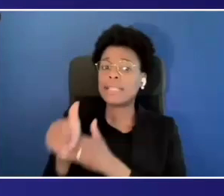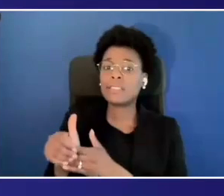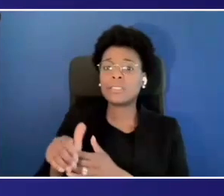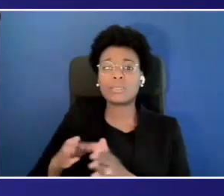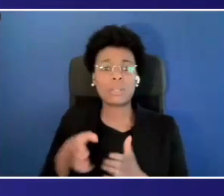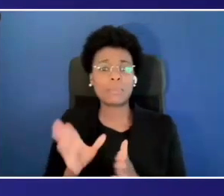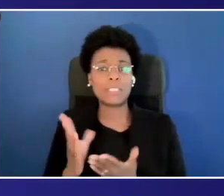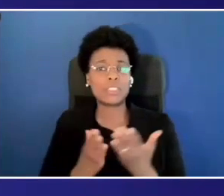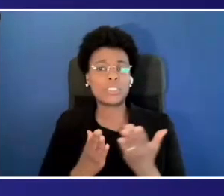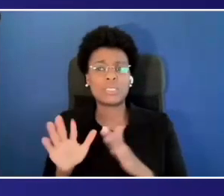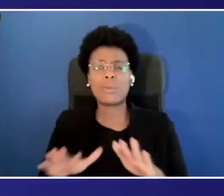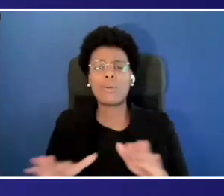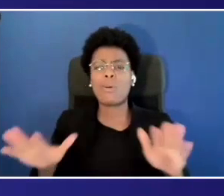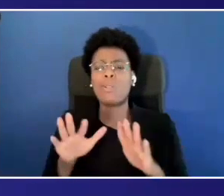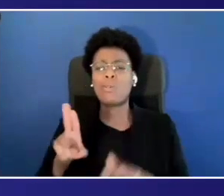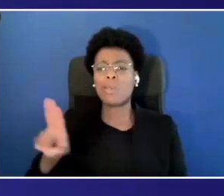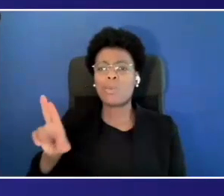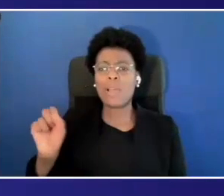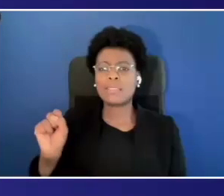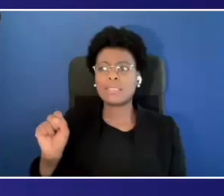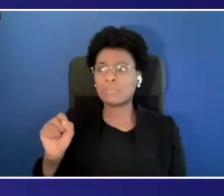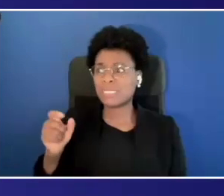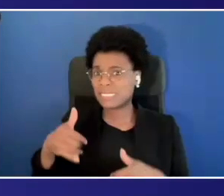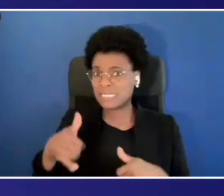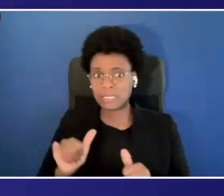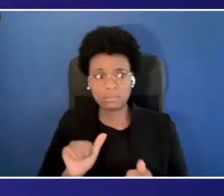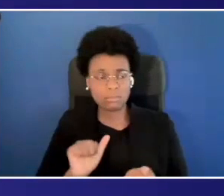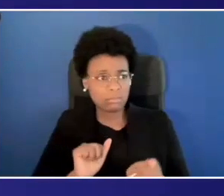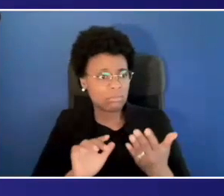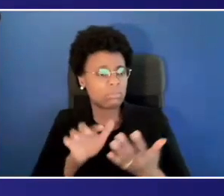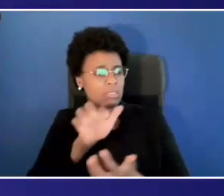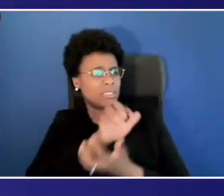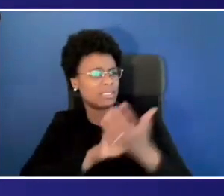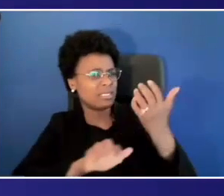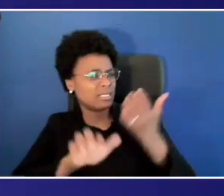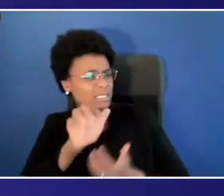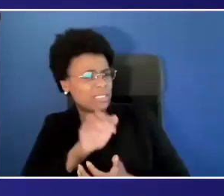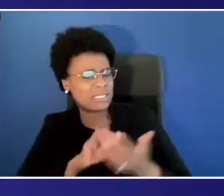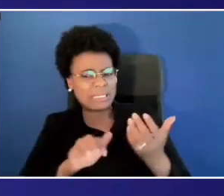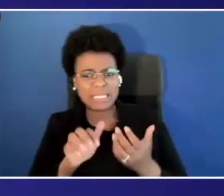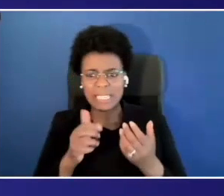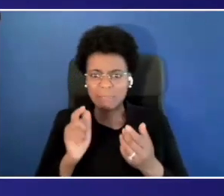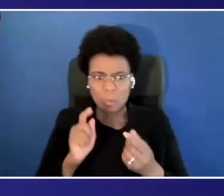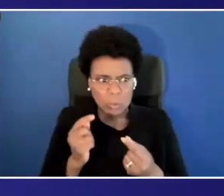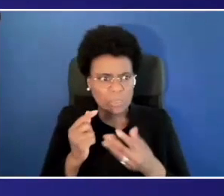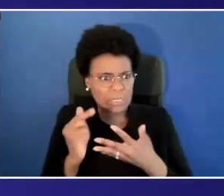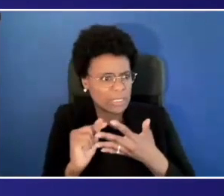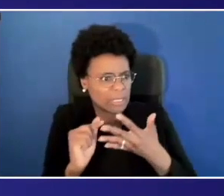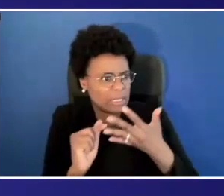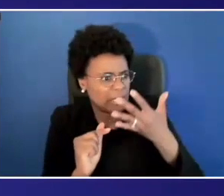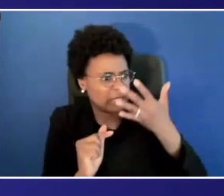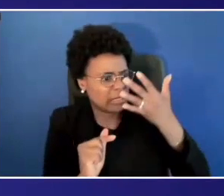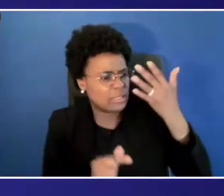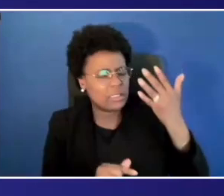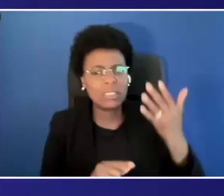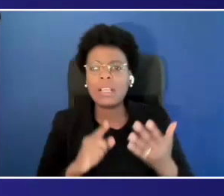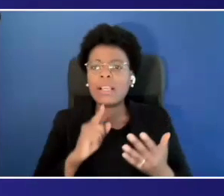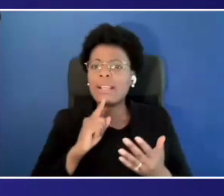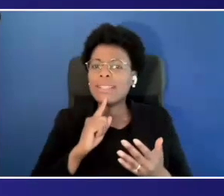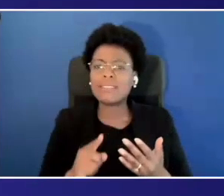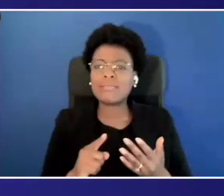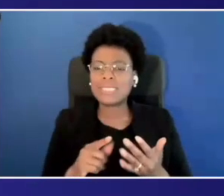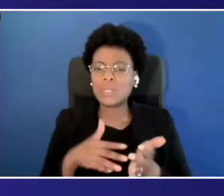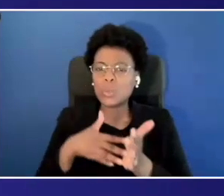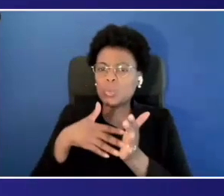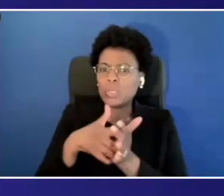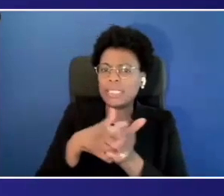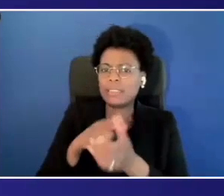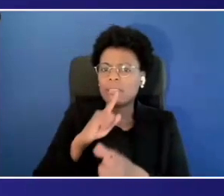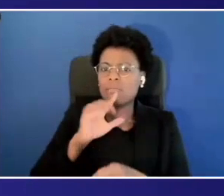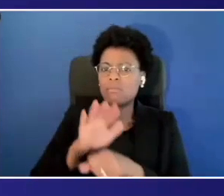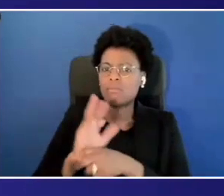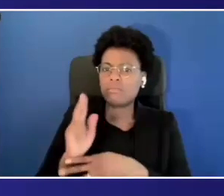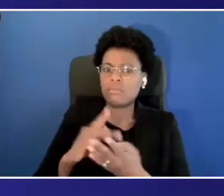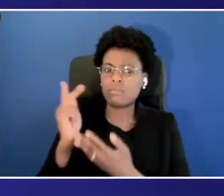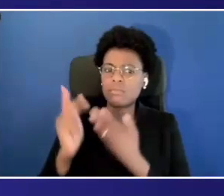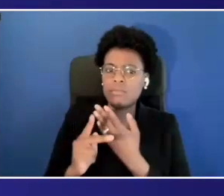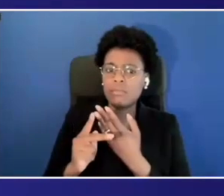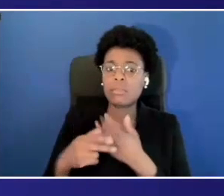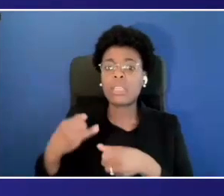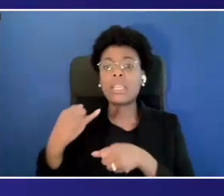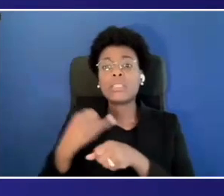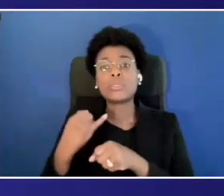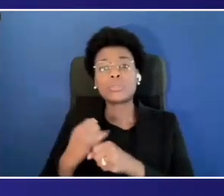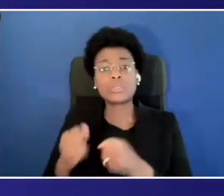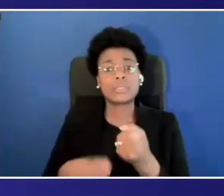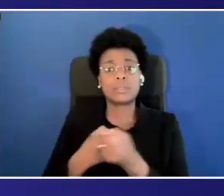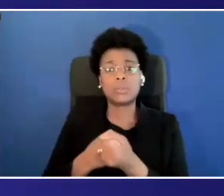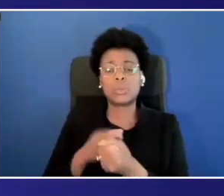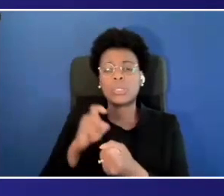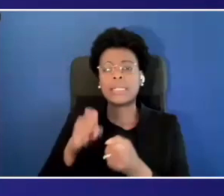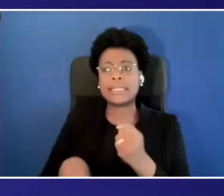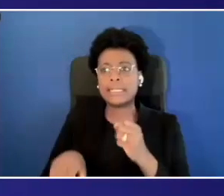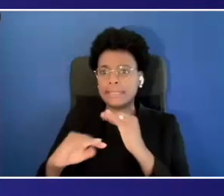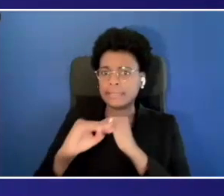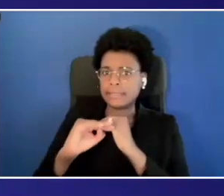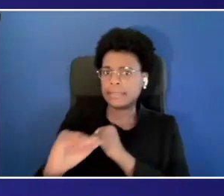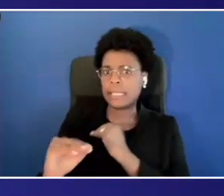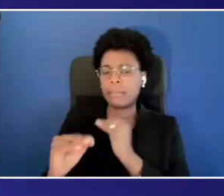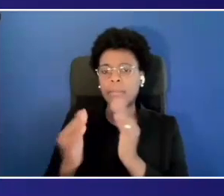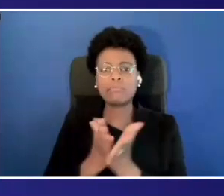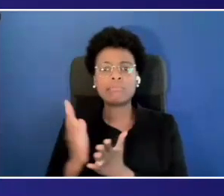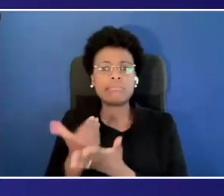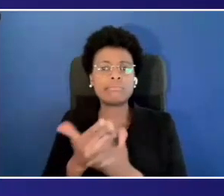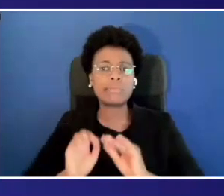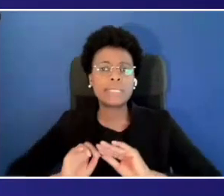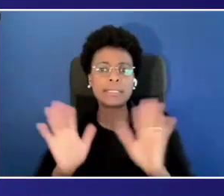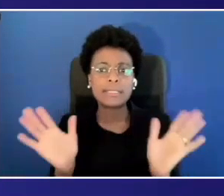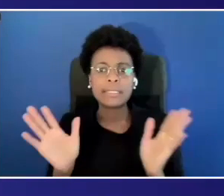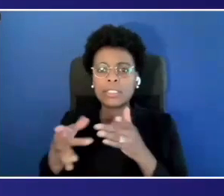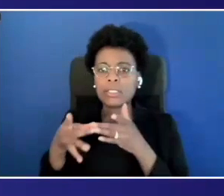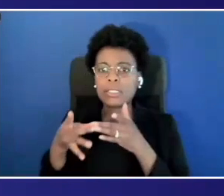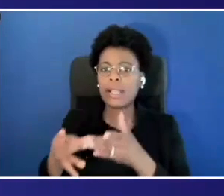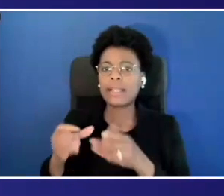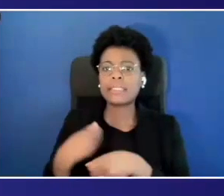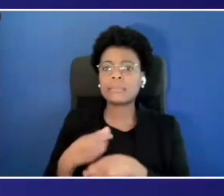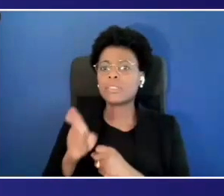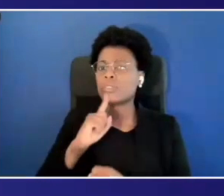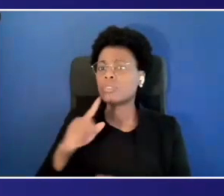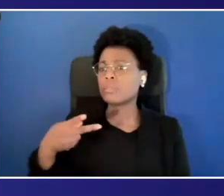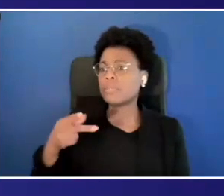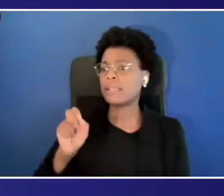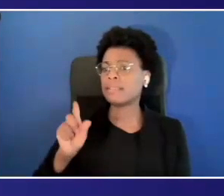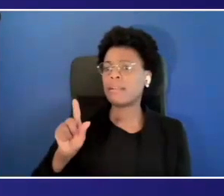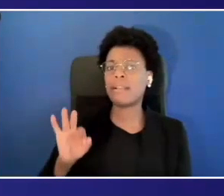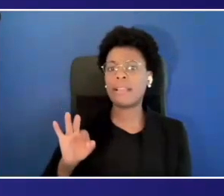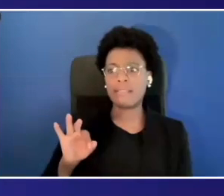Yet too many encounter confusion and administrative hurdles that undercut the programs very promise. Borrowers and the institutions that support them need stable, transparent guidance to ensure that PSLF is a tangible reality and not a moving target.